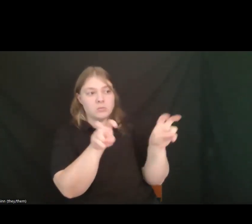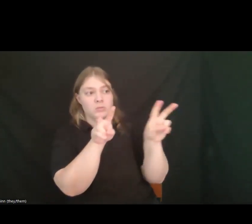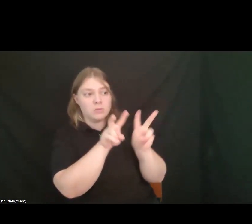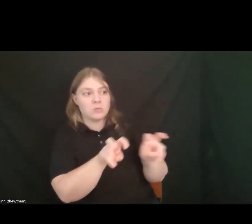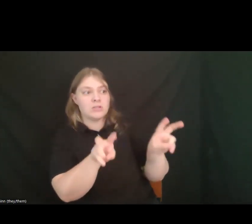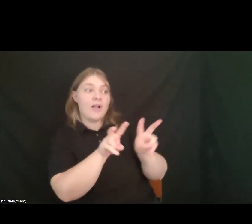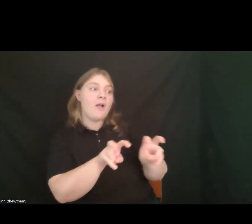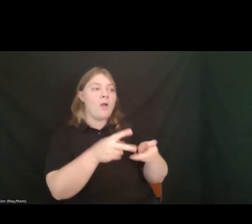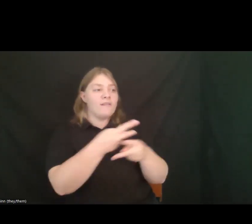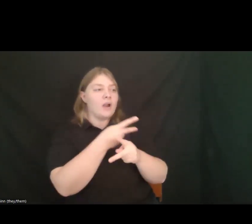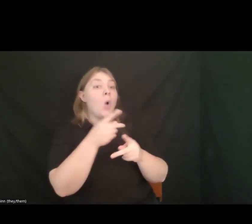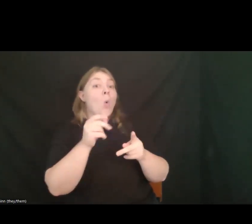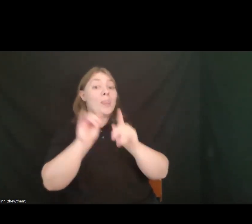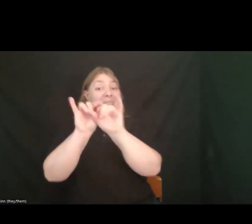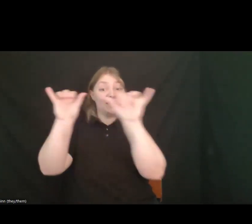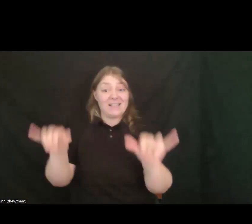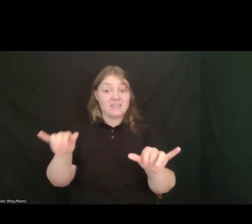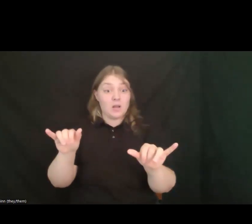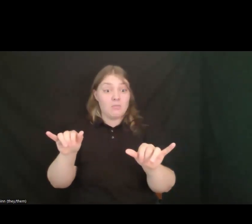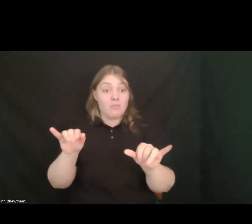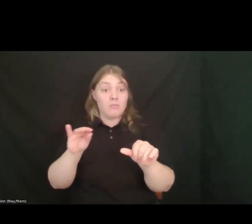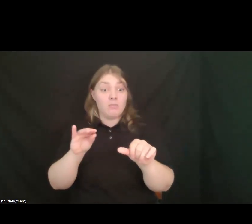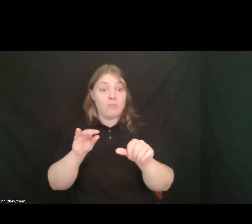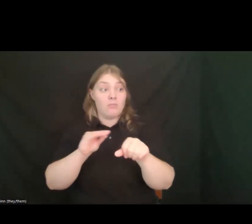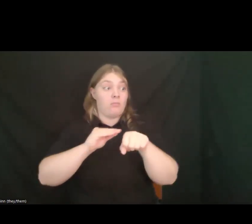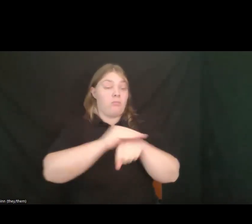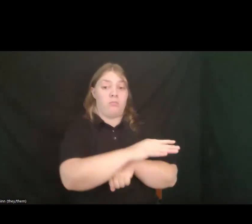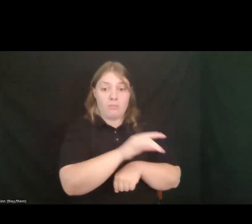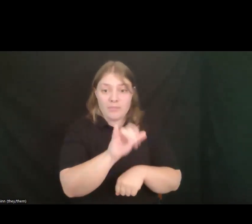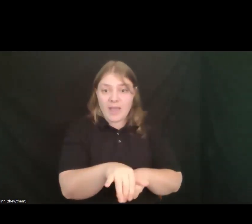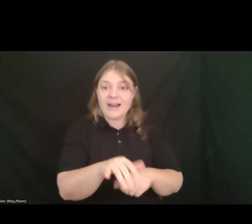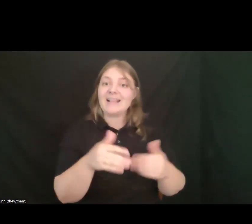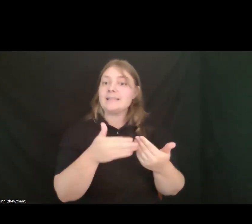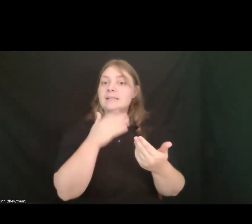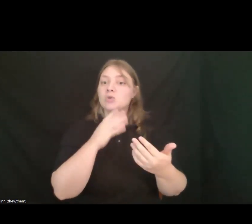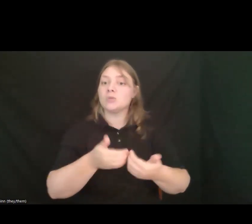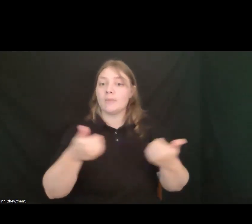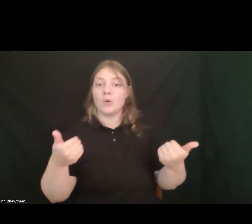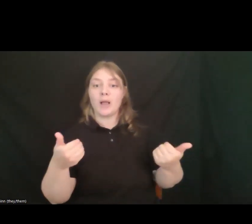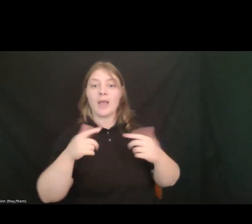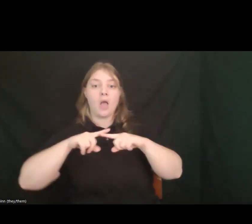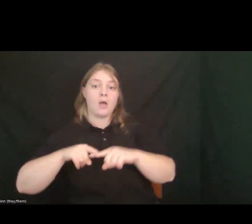easy for us to separate ourselves and go on the racial card and say we can't connect but